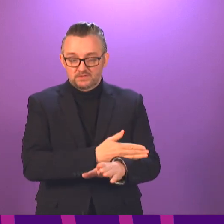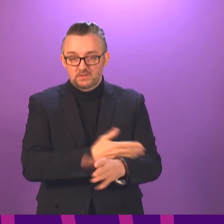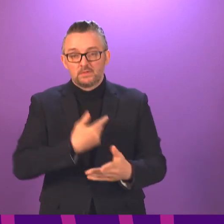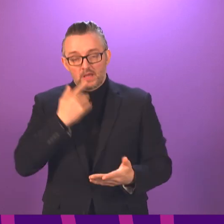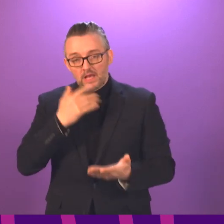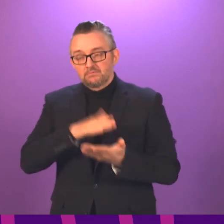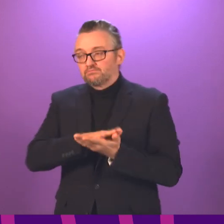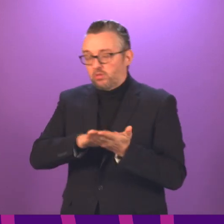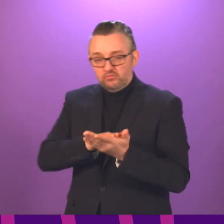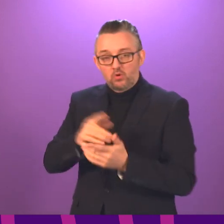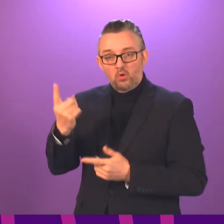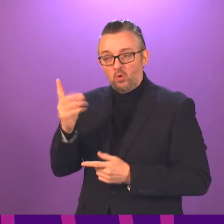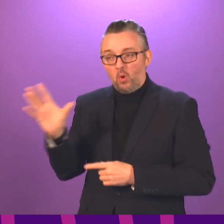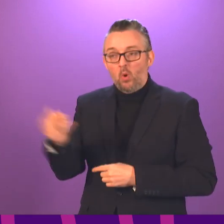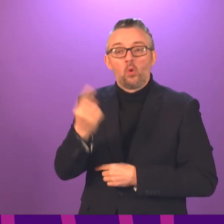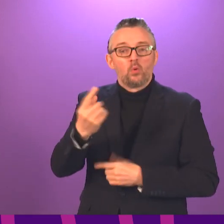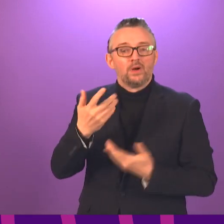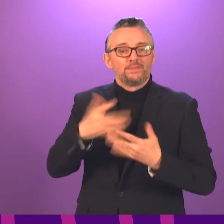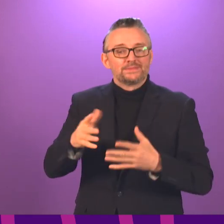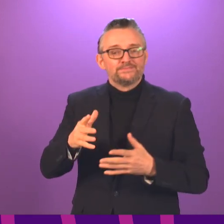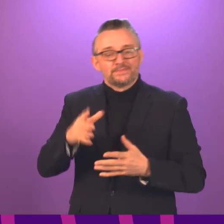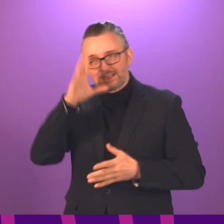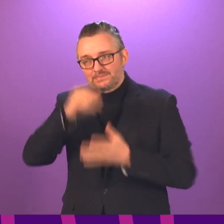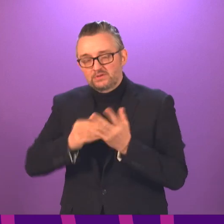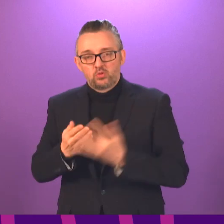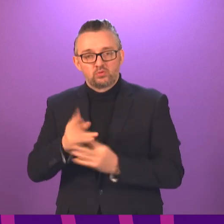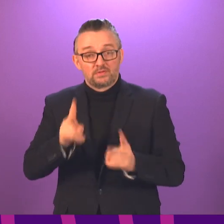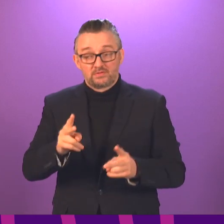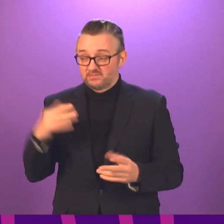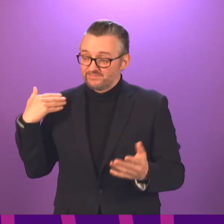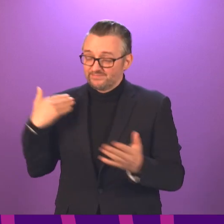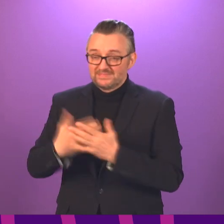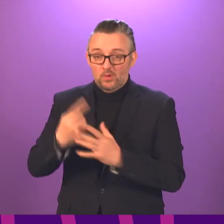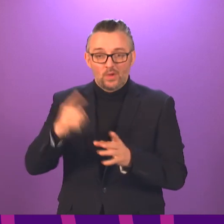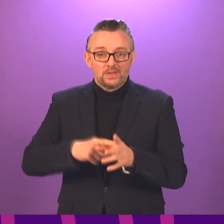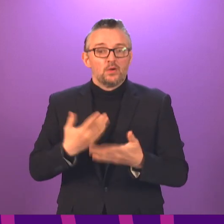to all those who have lost loved ones. This has been a difficult year for us all, and